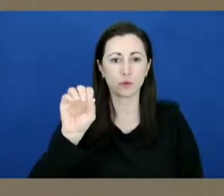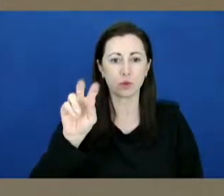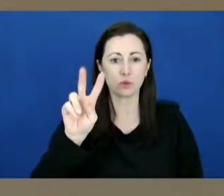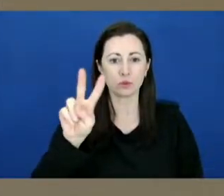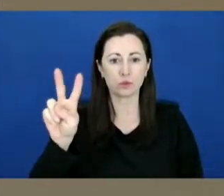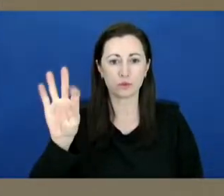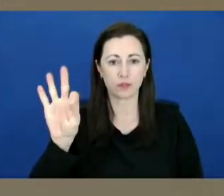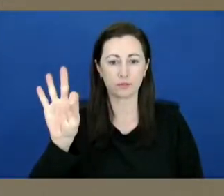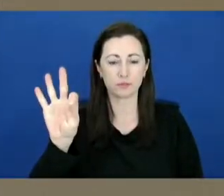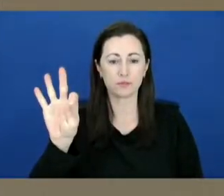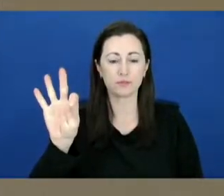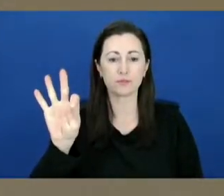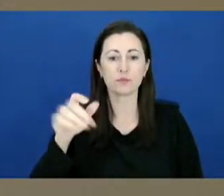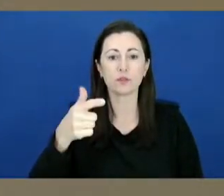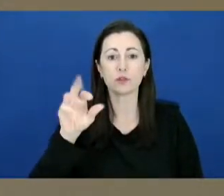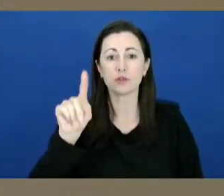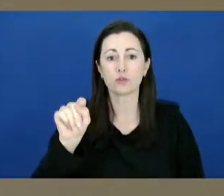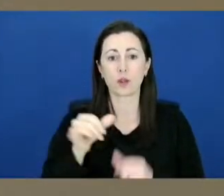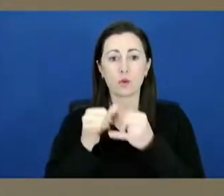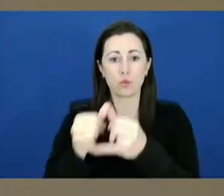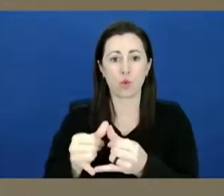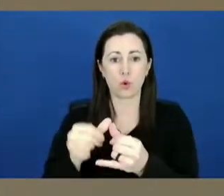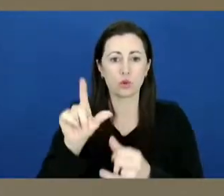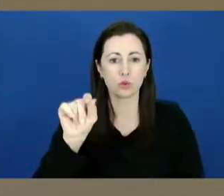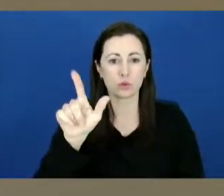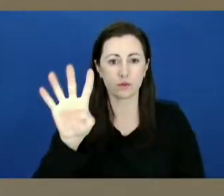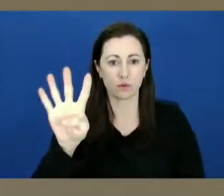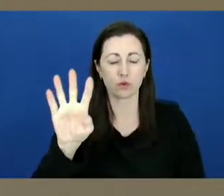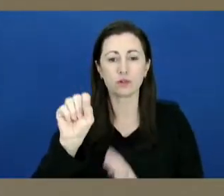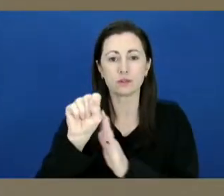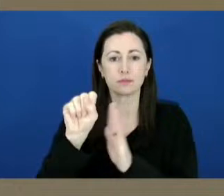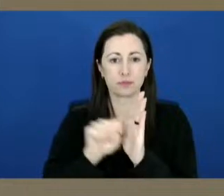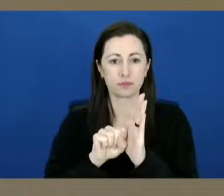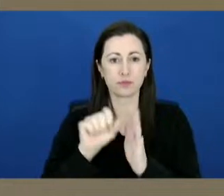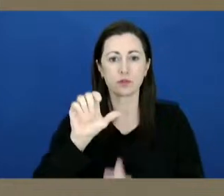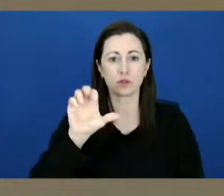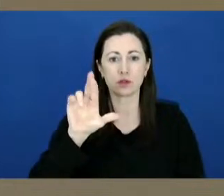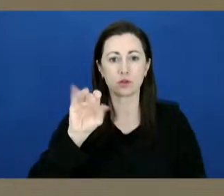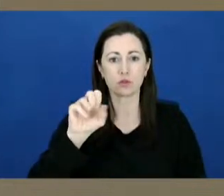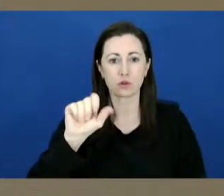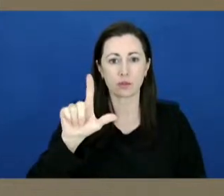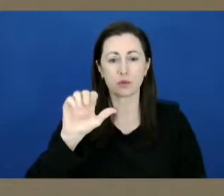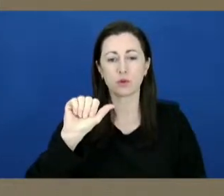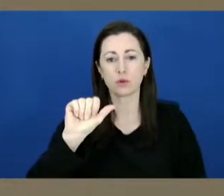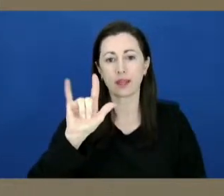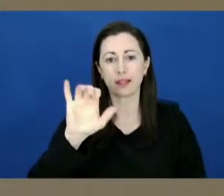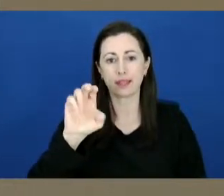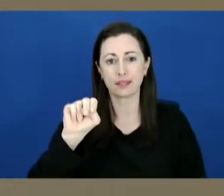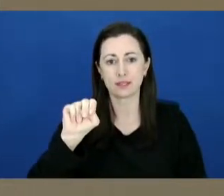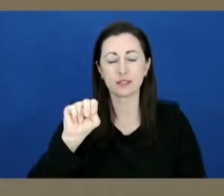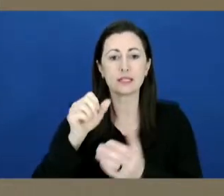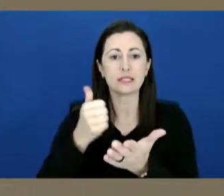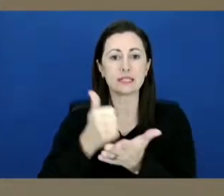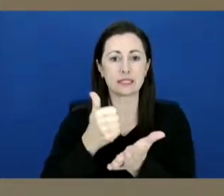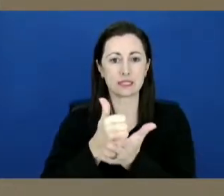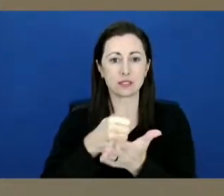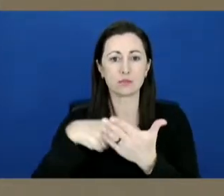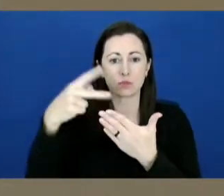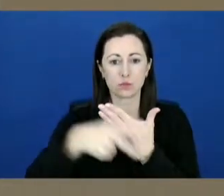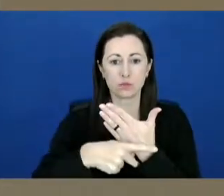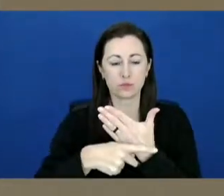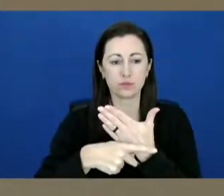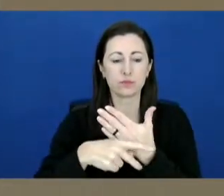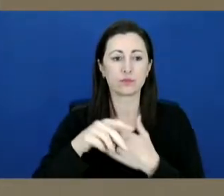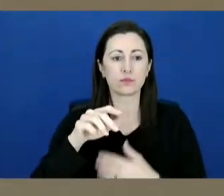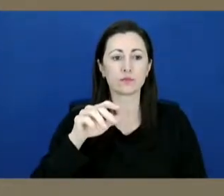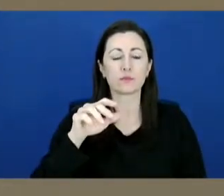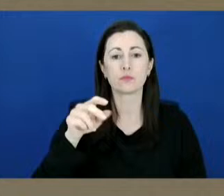ITEMS THAT HAVE BEEN PULLED,